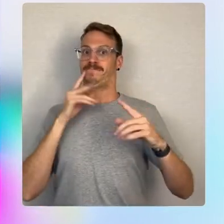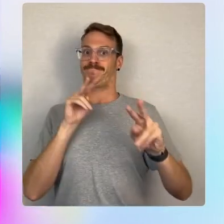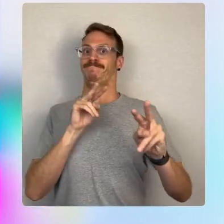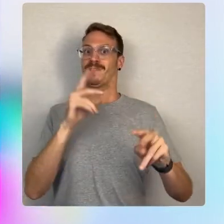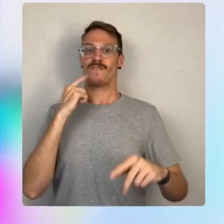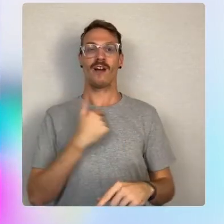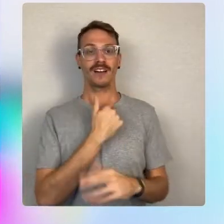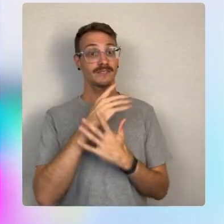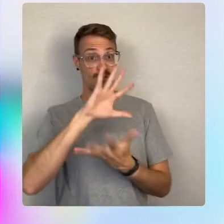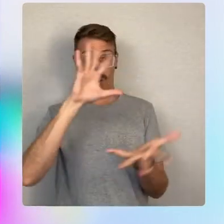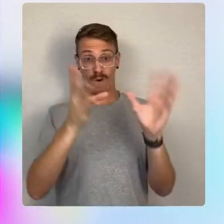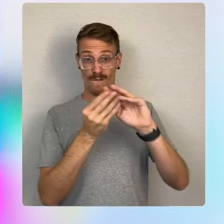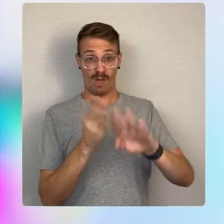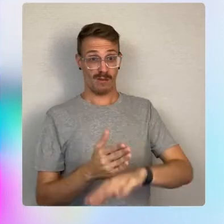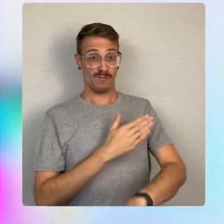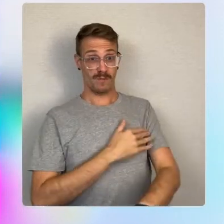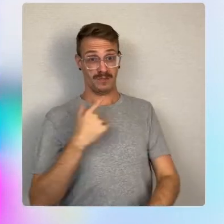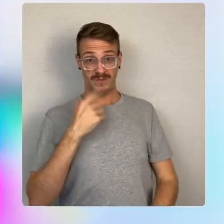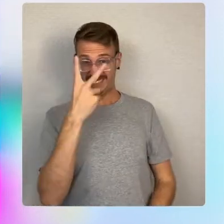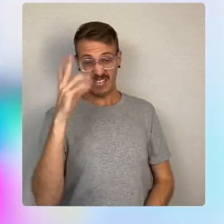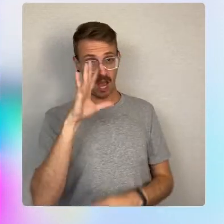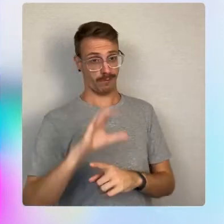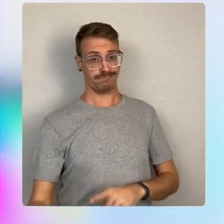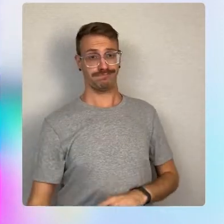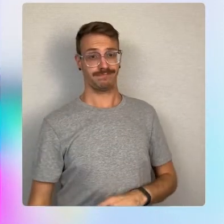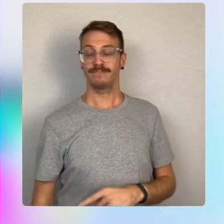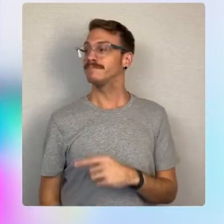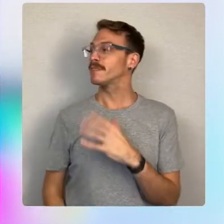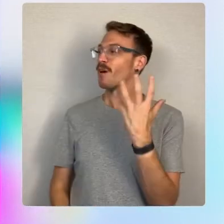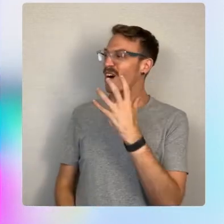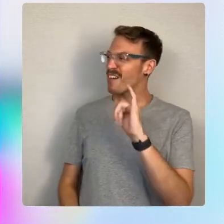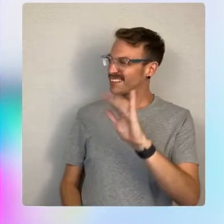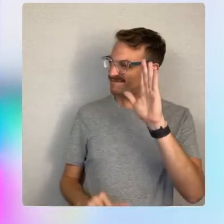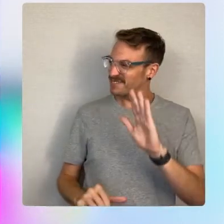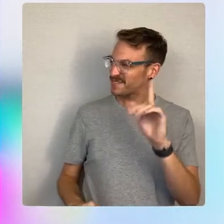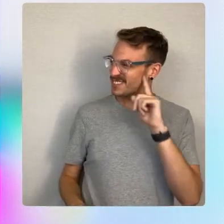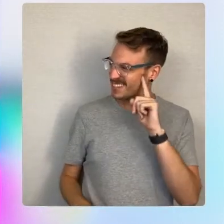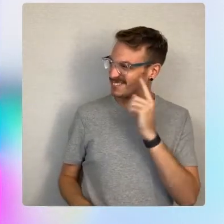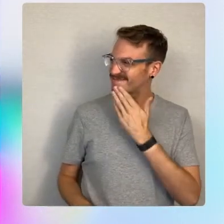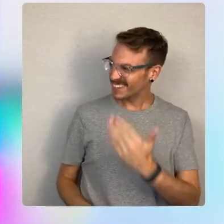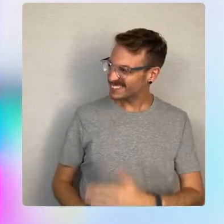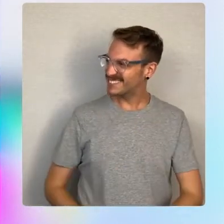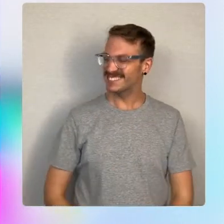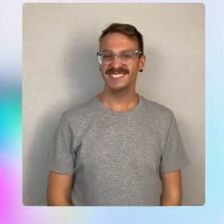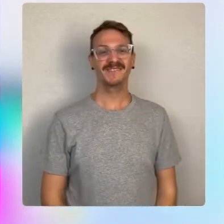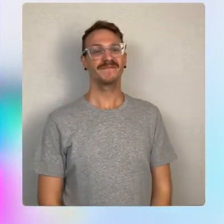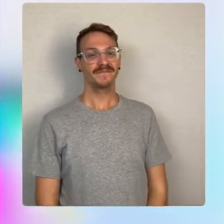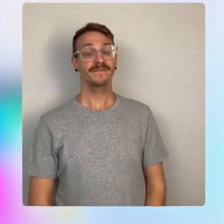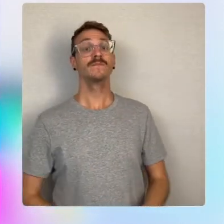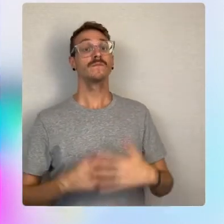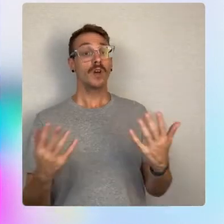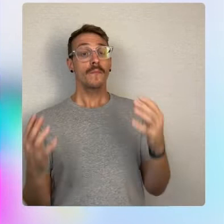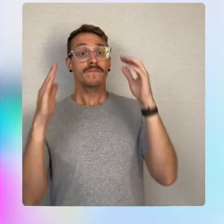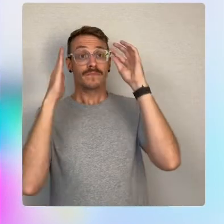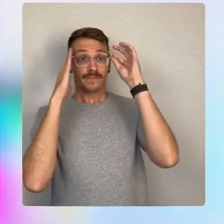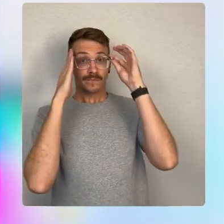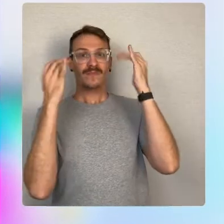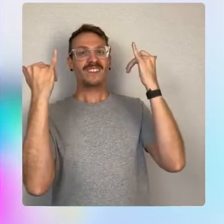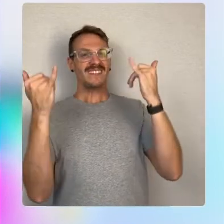we've seen have been incredible. Wow, that's so awesome to hear, thanks. So now let's switch gears